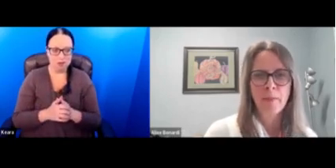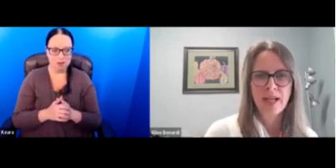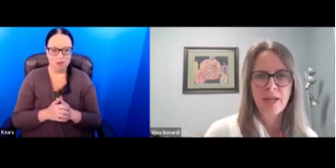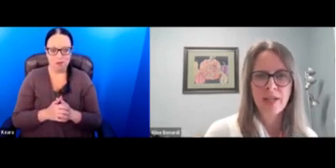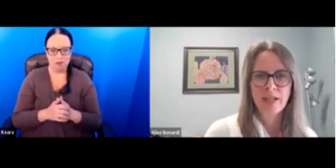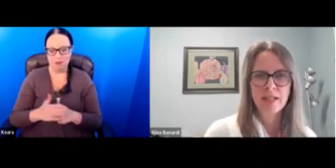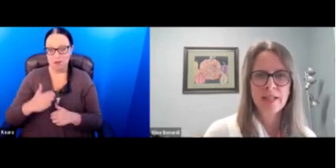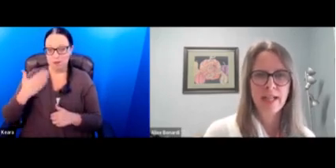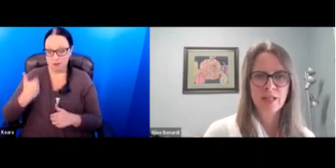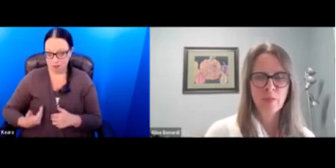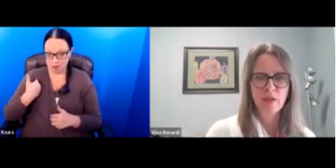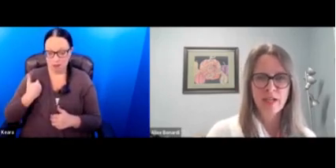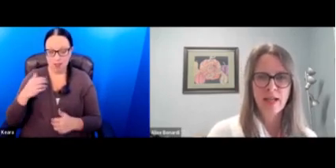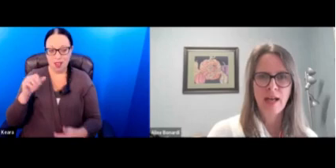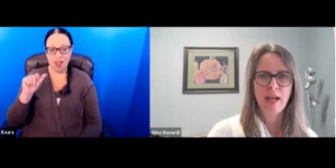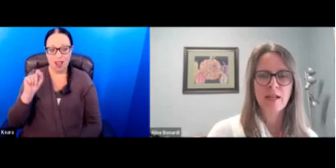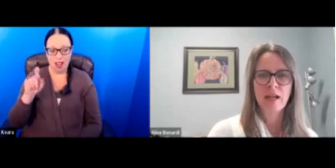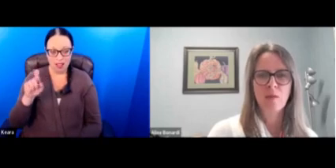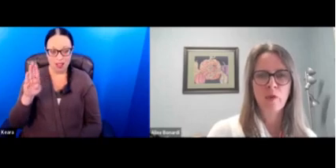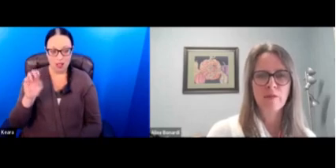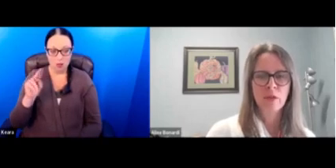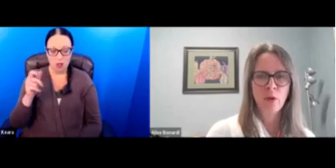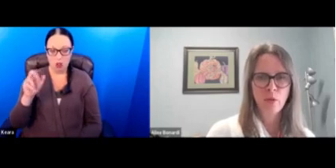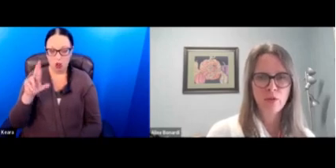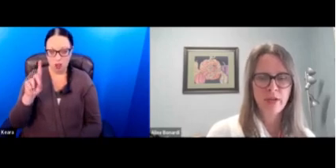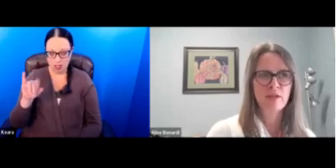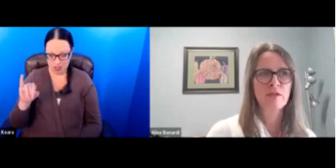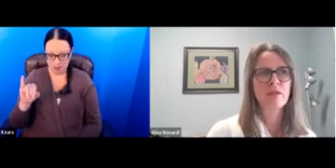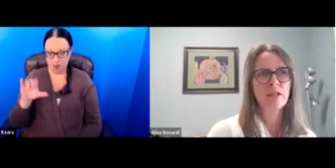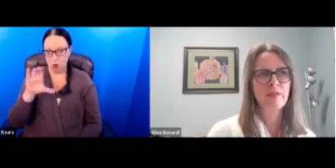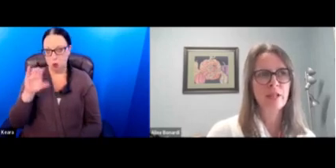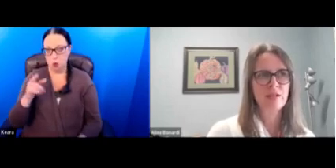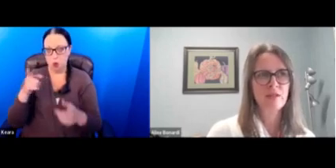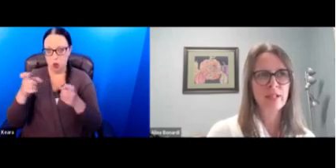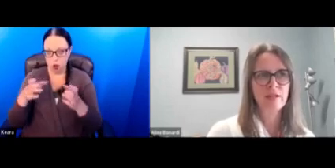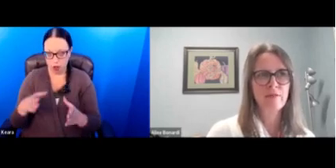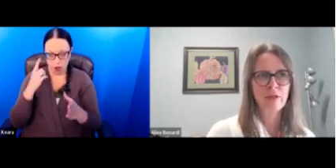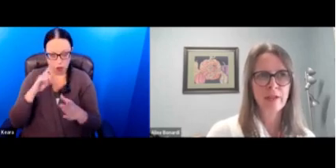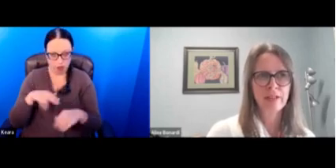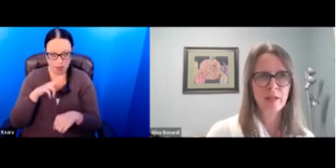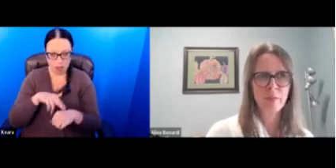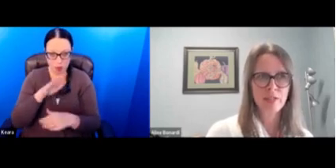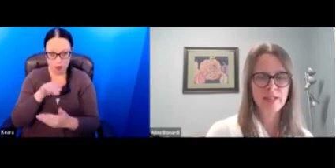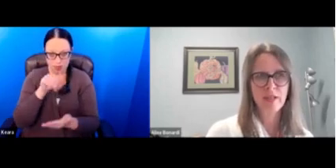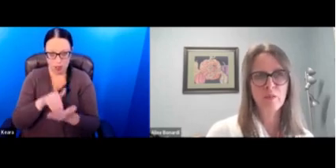My name is Alixe Bonardi, and I am one of the co-directors of the National Center for Advancing Person-Centered